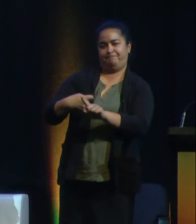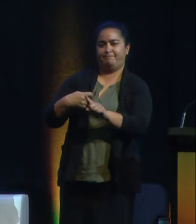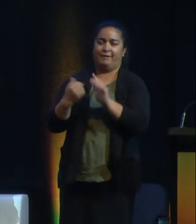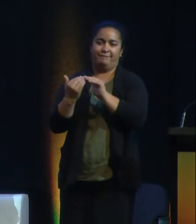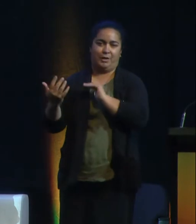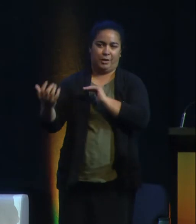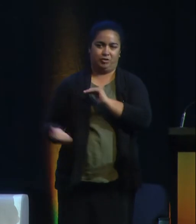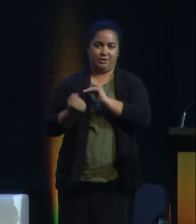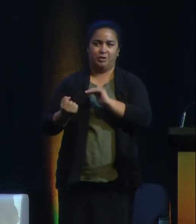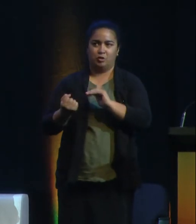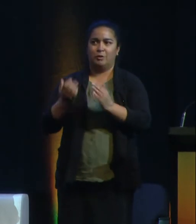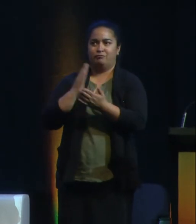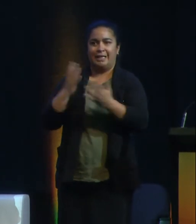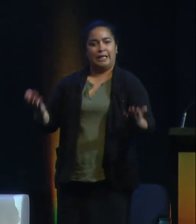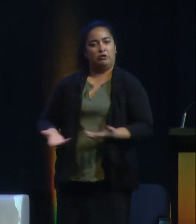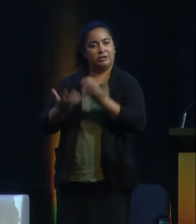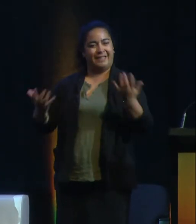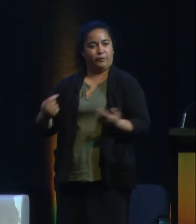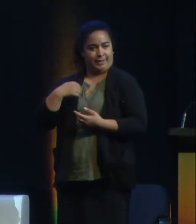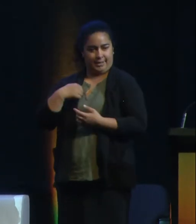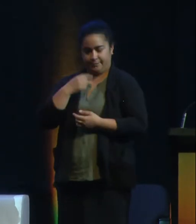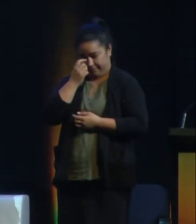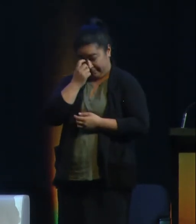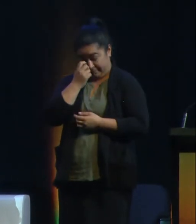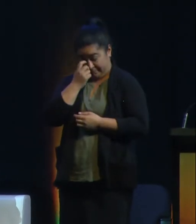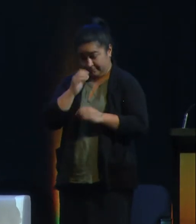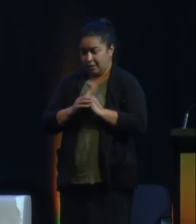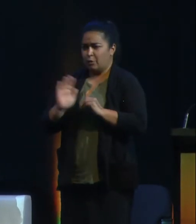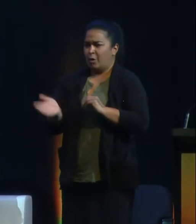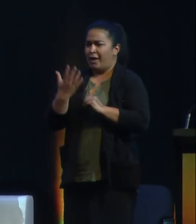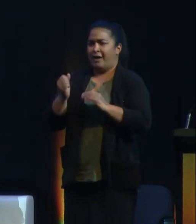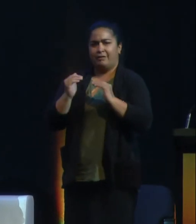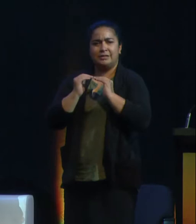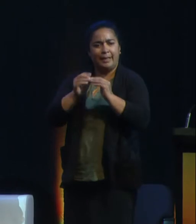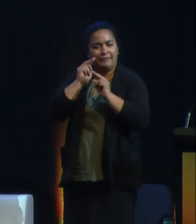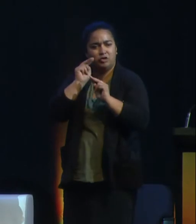the process and that we all kind of have the same vision of we want to go and I guess it's